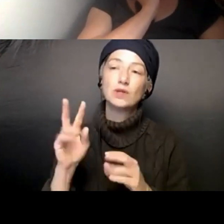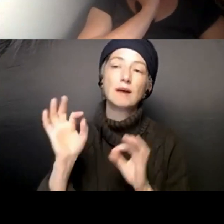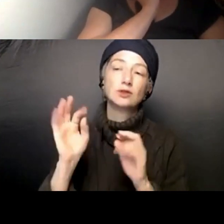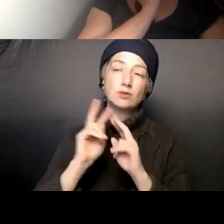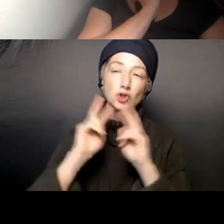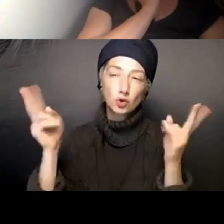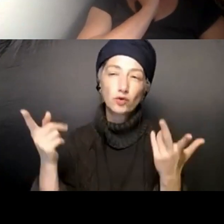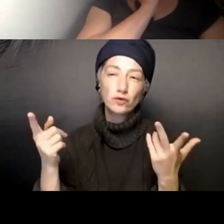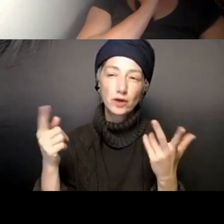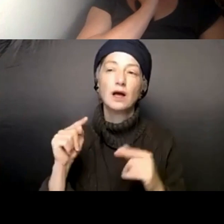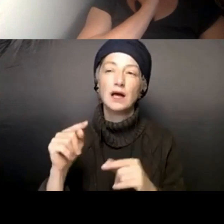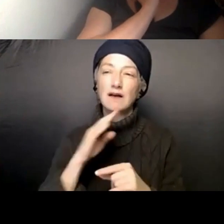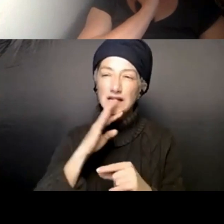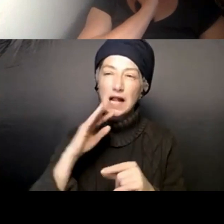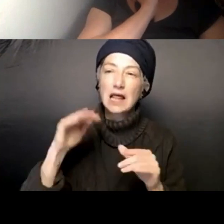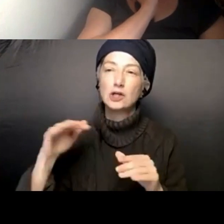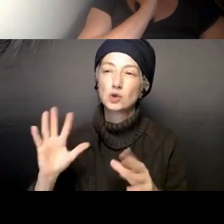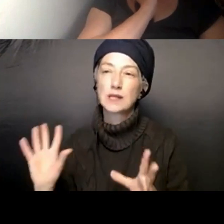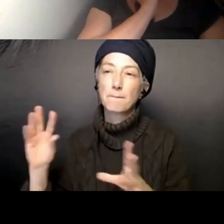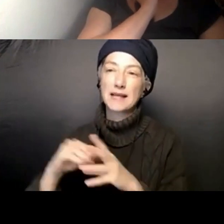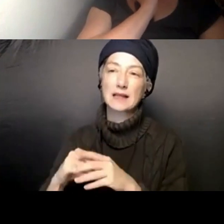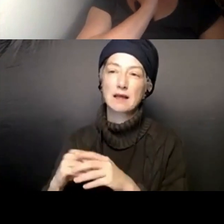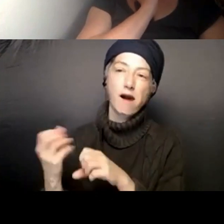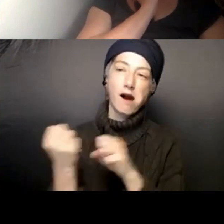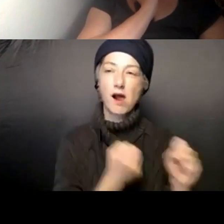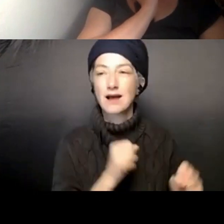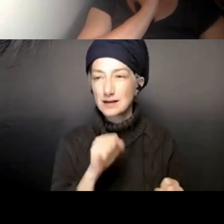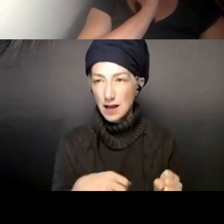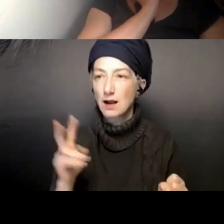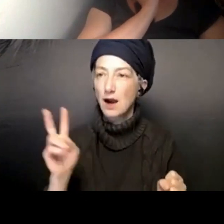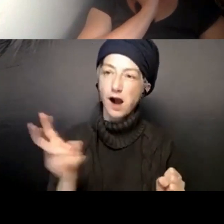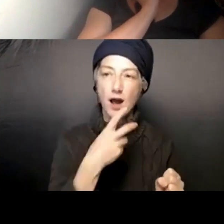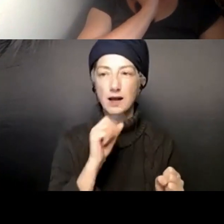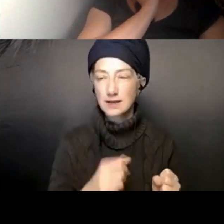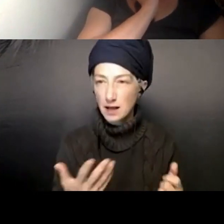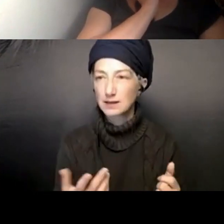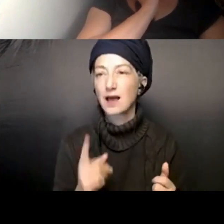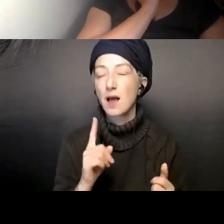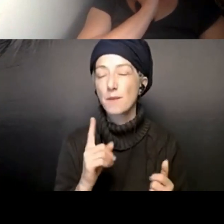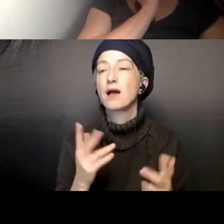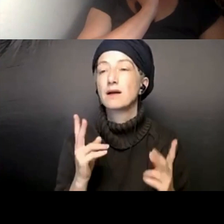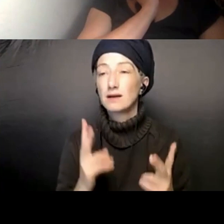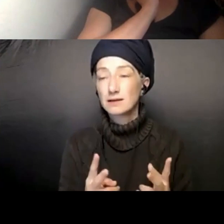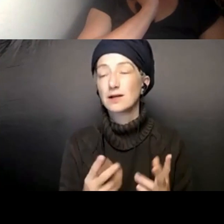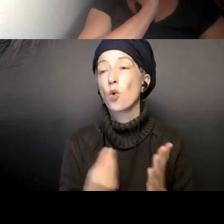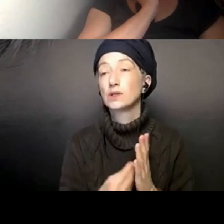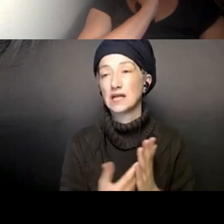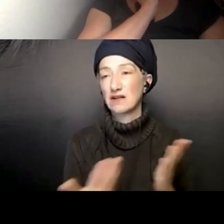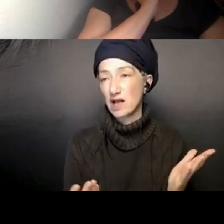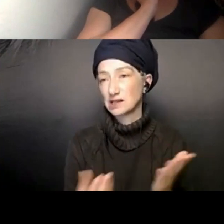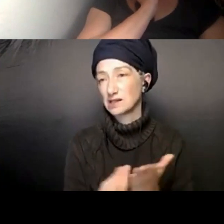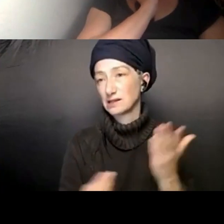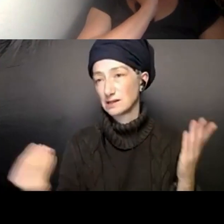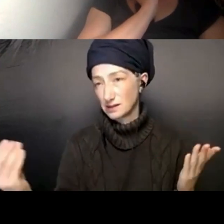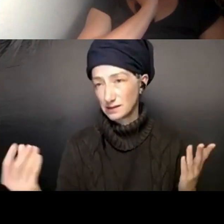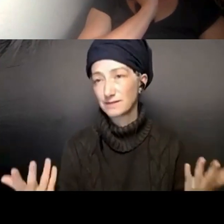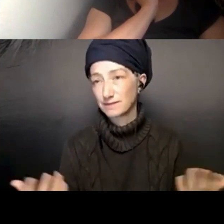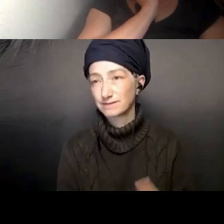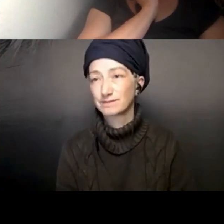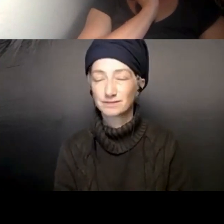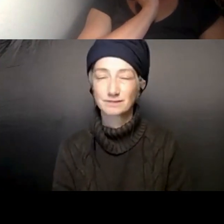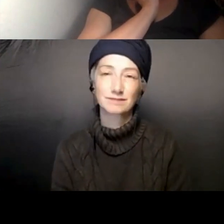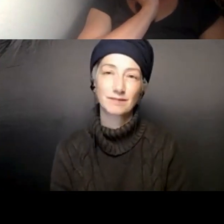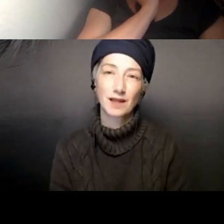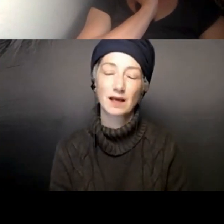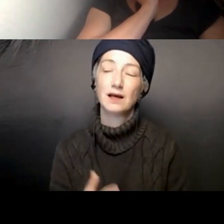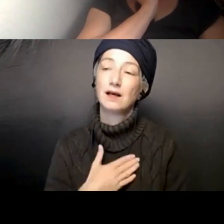But I think in our communities of marginalized and of multiply marginalized people, there is always a lot of invisible